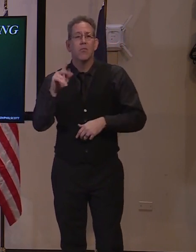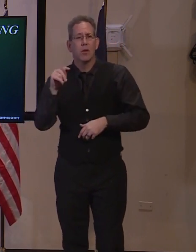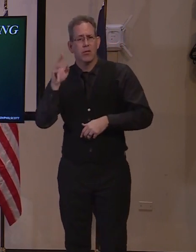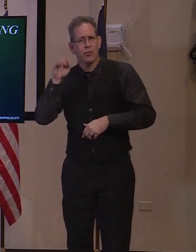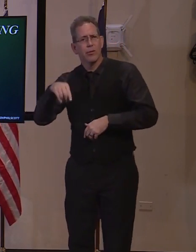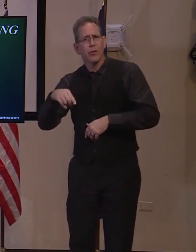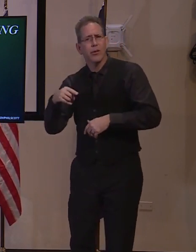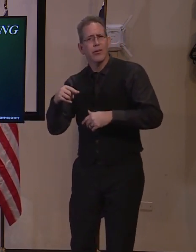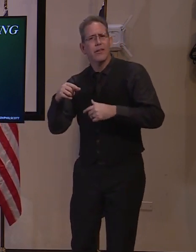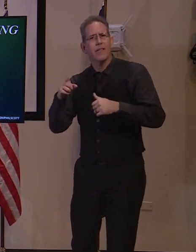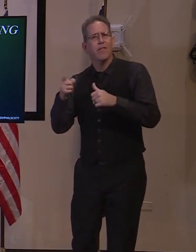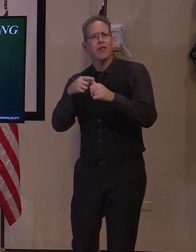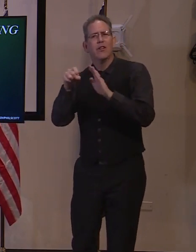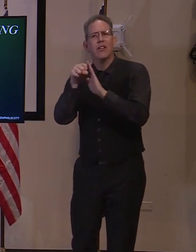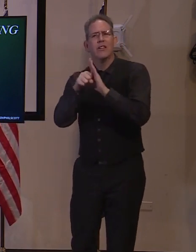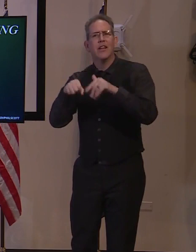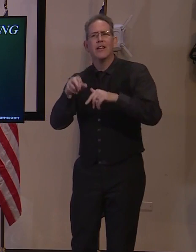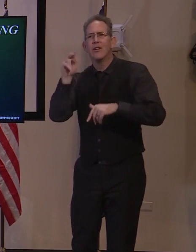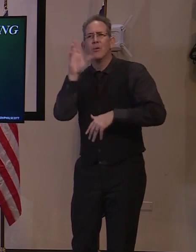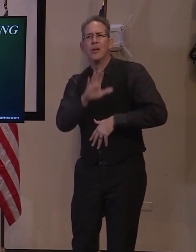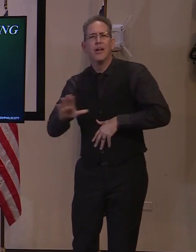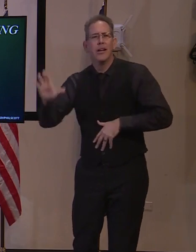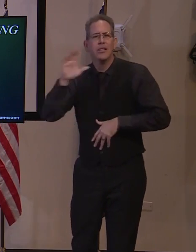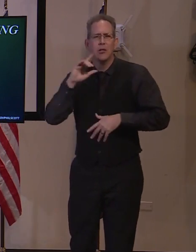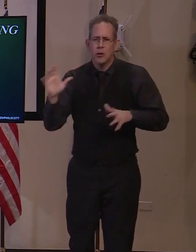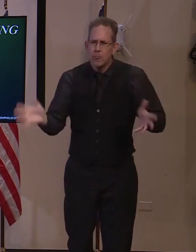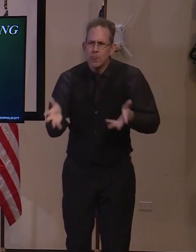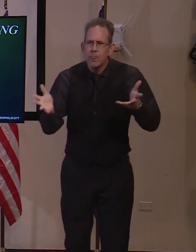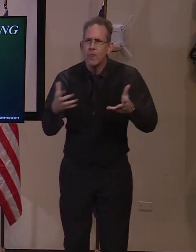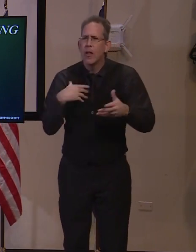The policy has worked and helped increase our vaccination rate.